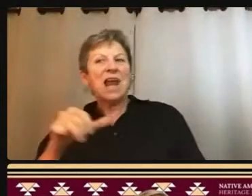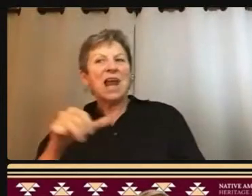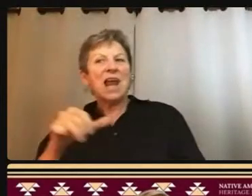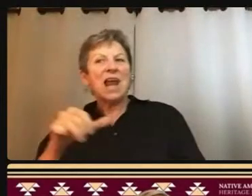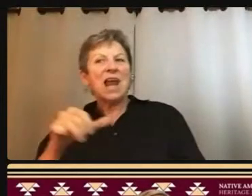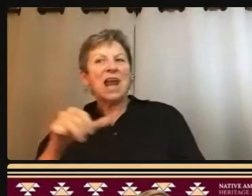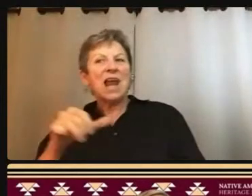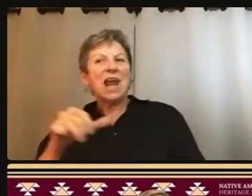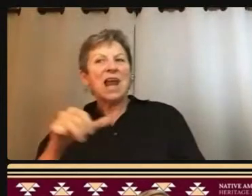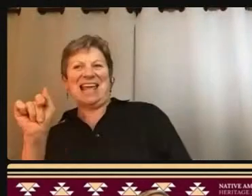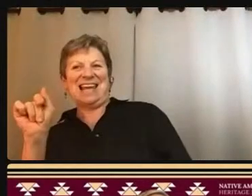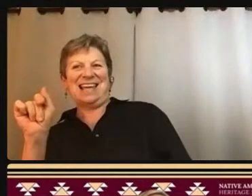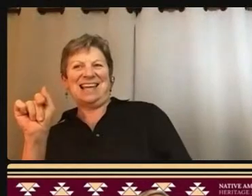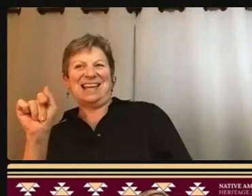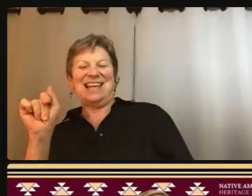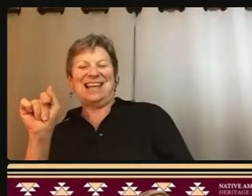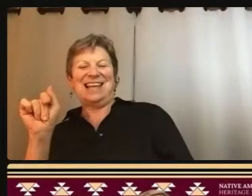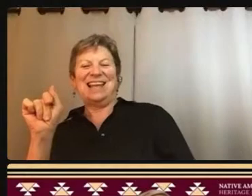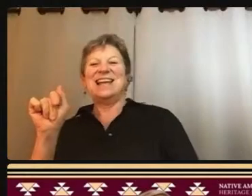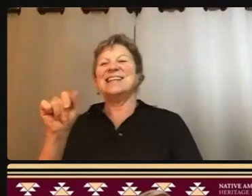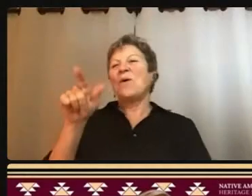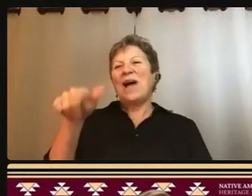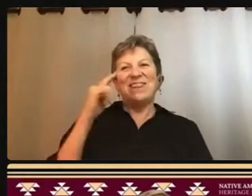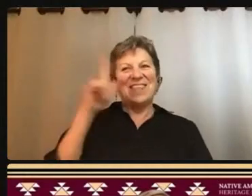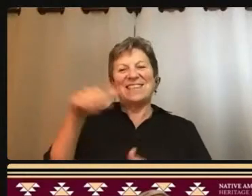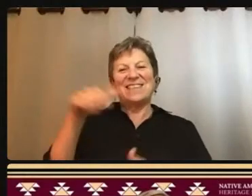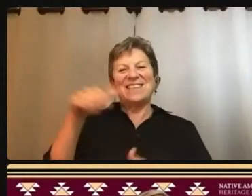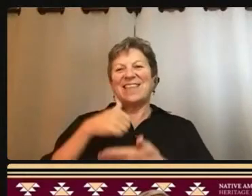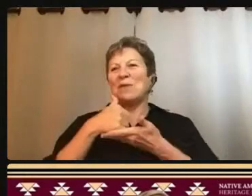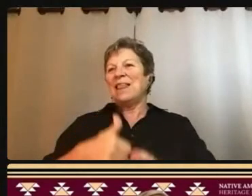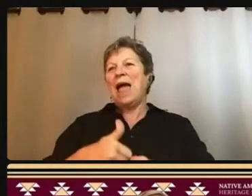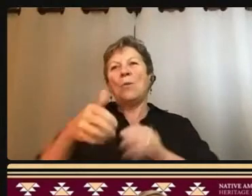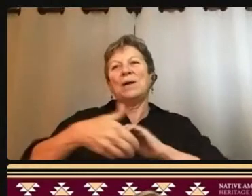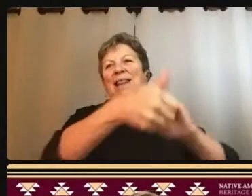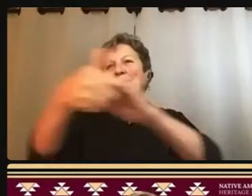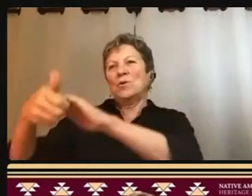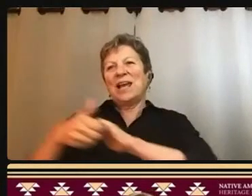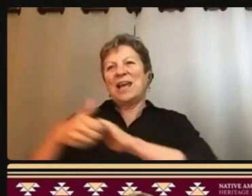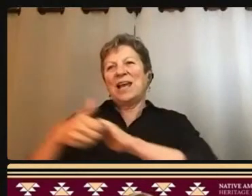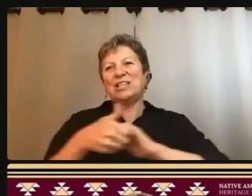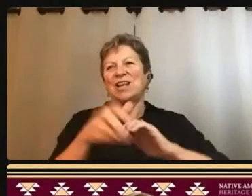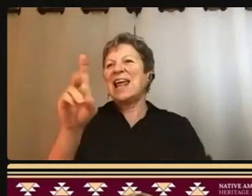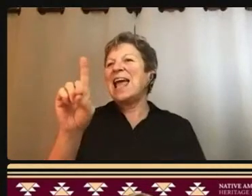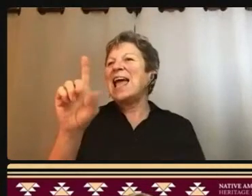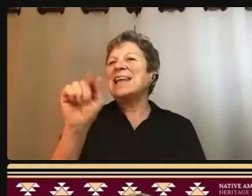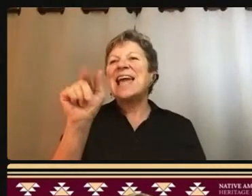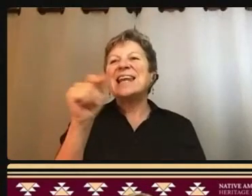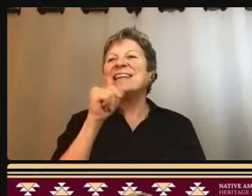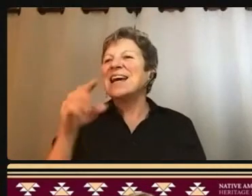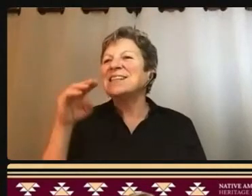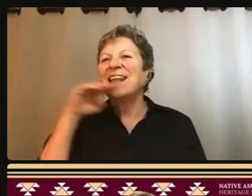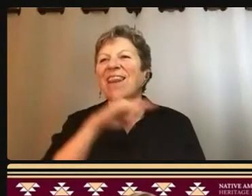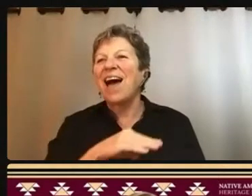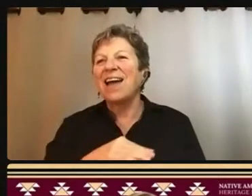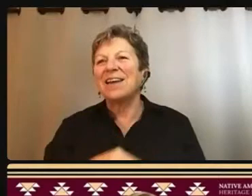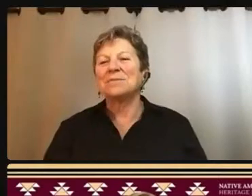YEARS AND NOT IN OUR DATA.